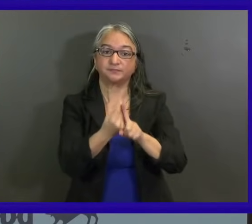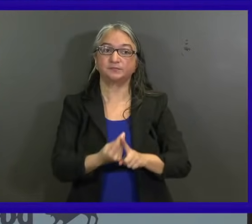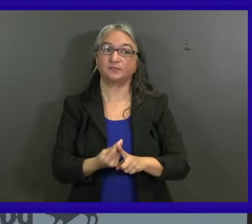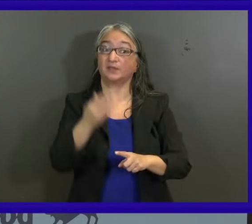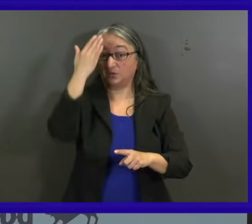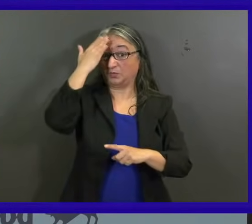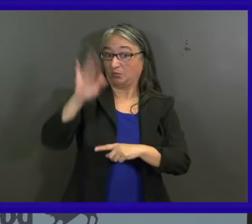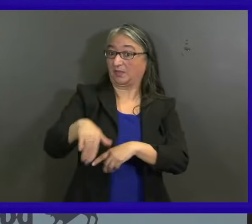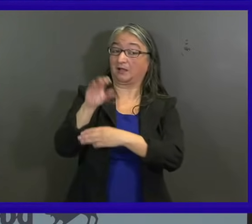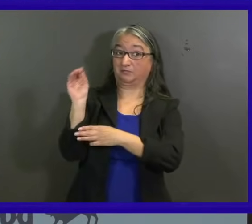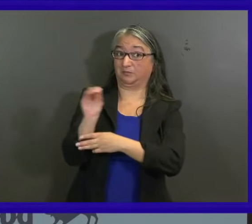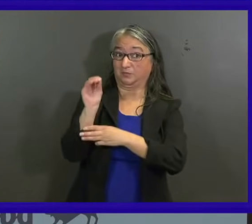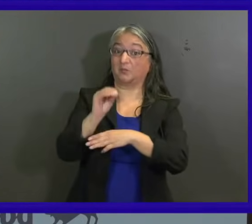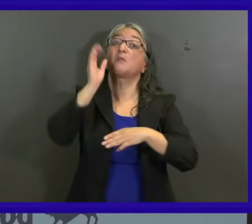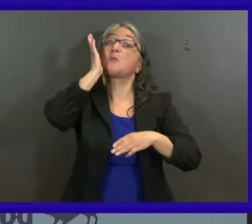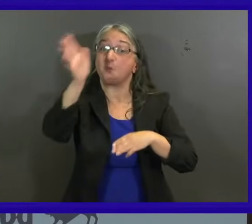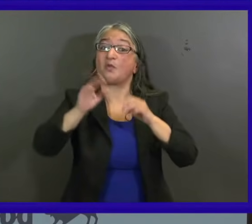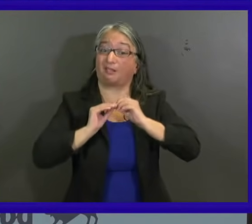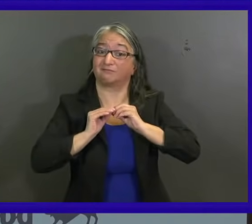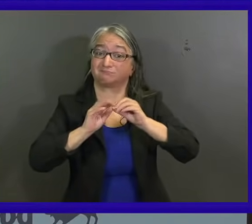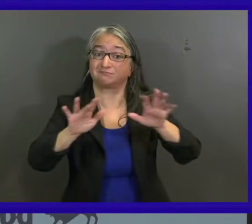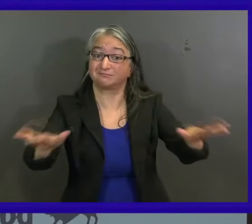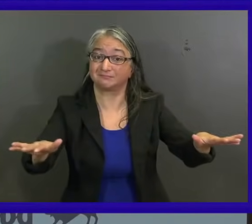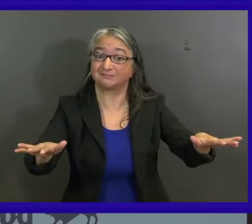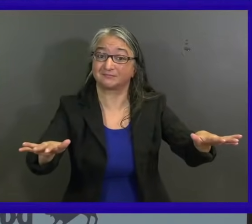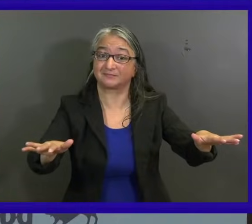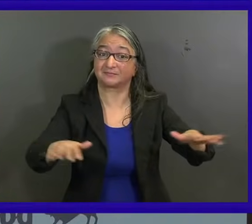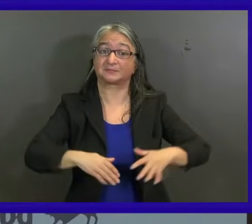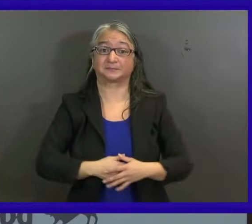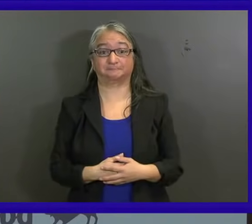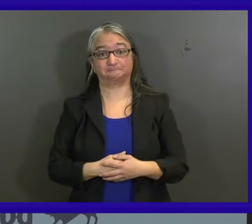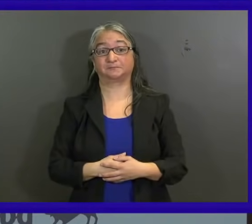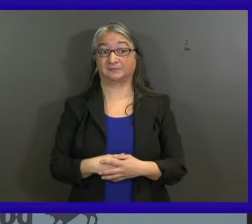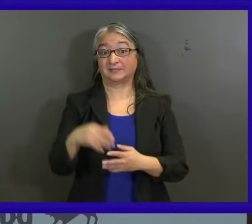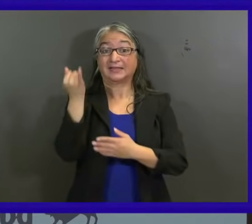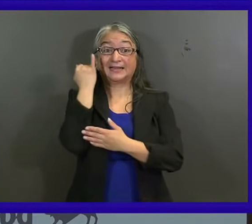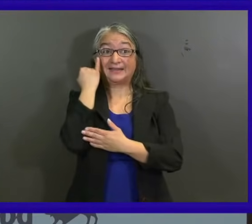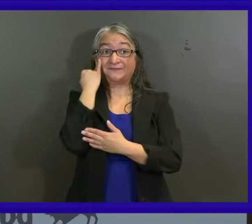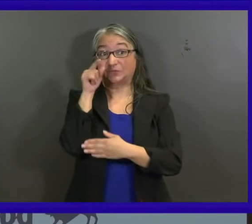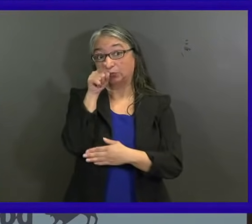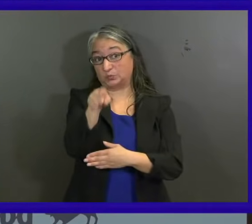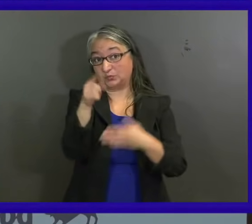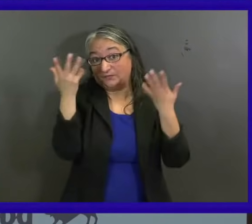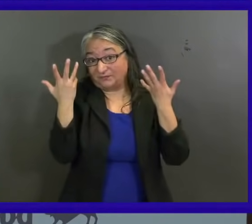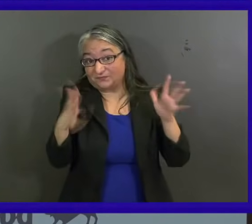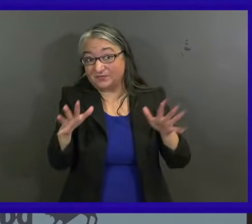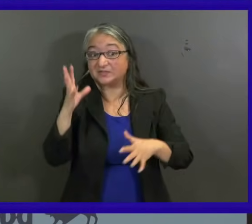so please get that booster dose as soon as you're eligible it's our best protection against omicron